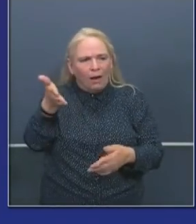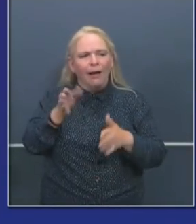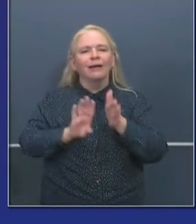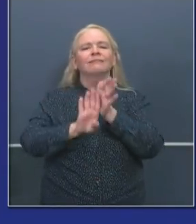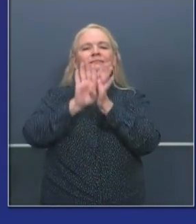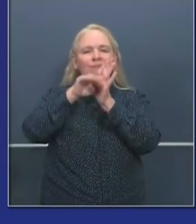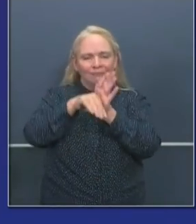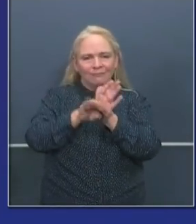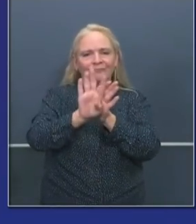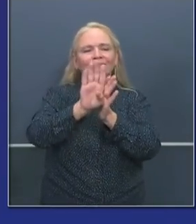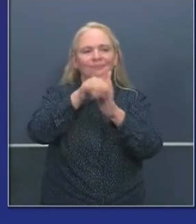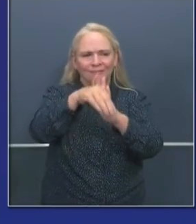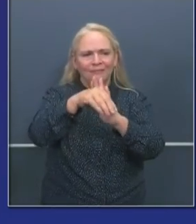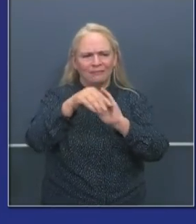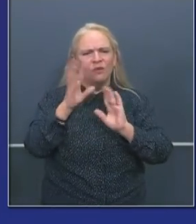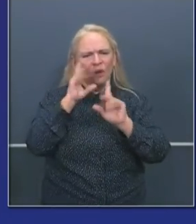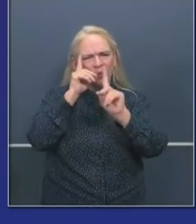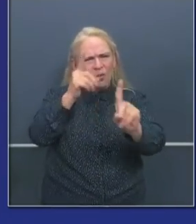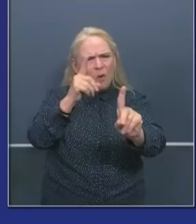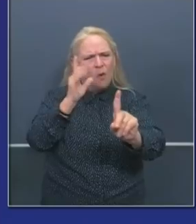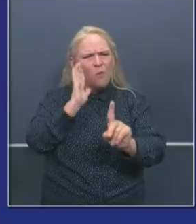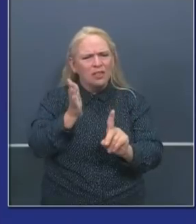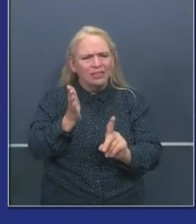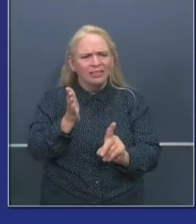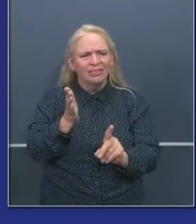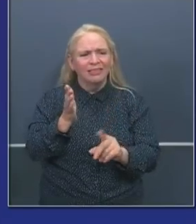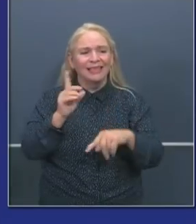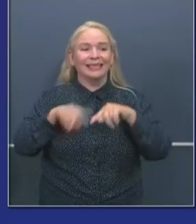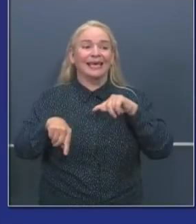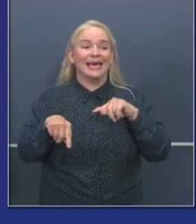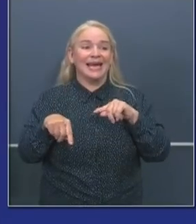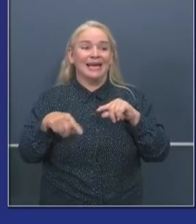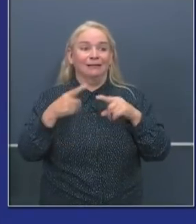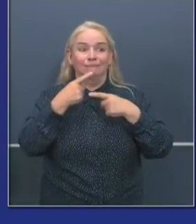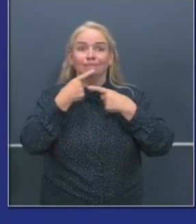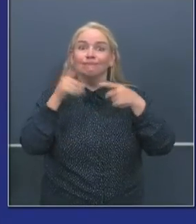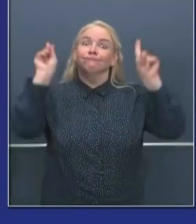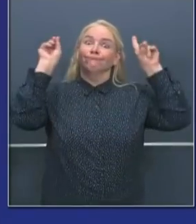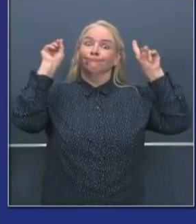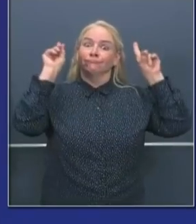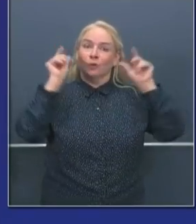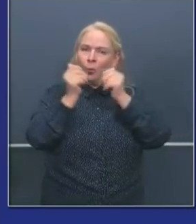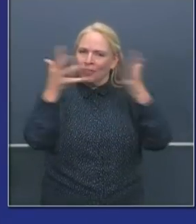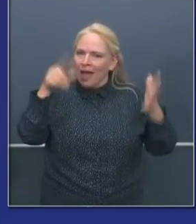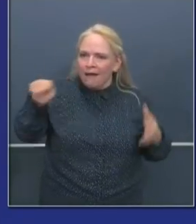DISEASE DISEASE AND BY GROWTH OF THE CURVE AND WE NEED TO DO THAT AGAIN AND WE WILL DO THAT AGAIN AND IT'S REALLY GOING TO